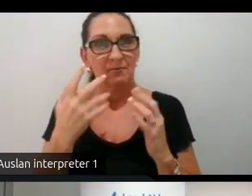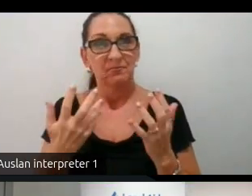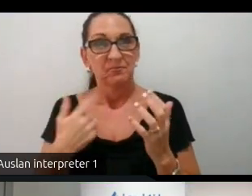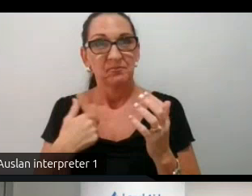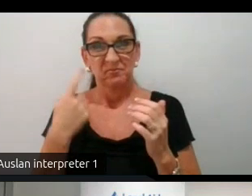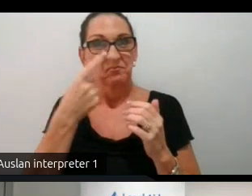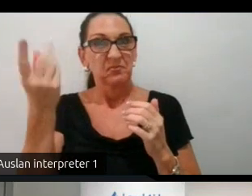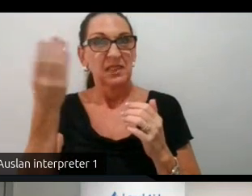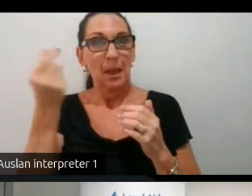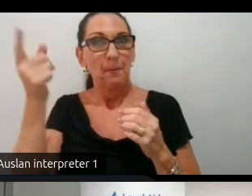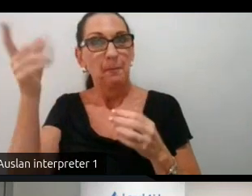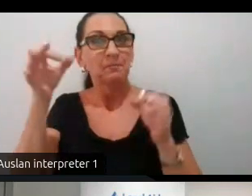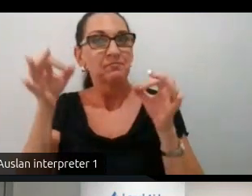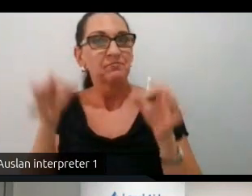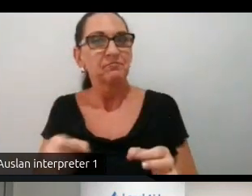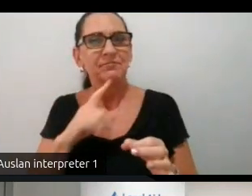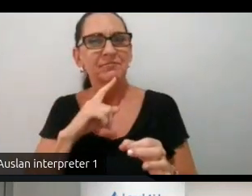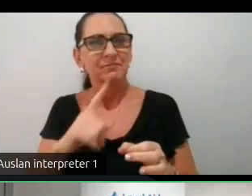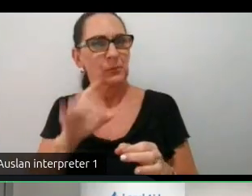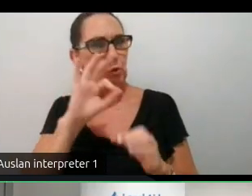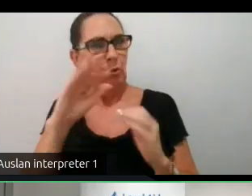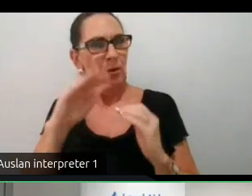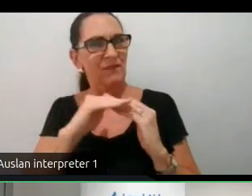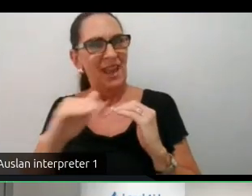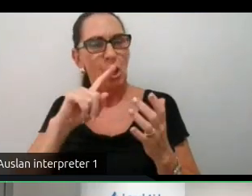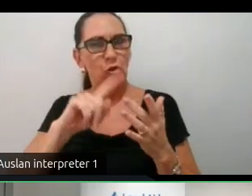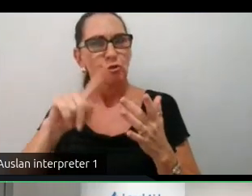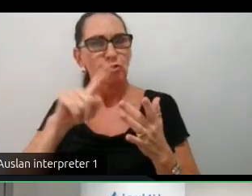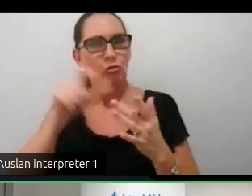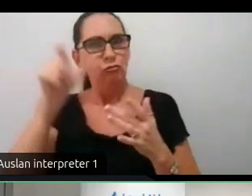I've seen an AFCA determination say, well, it's not fair that the insurer should have to pay for